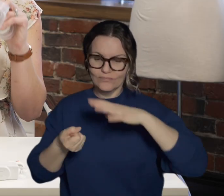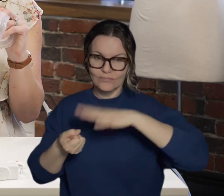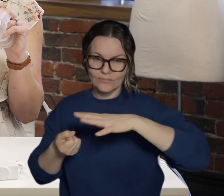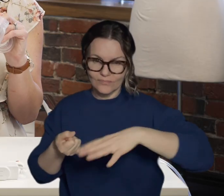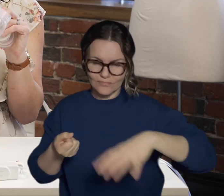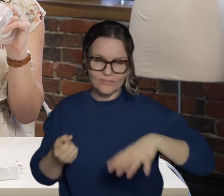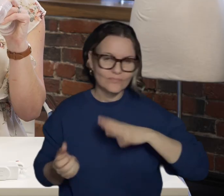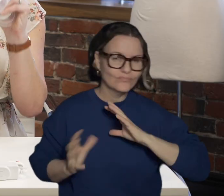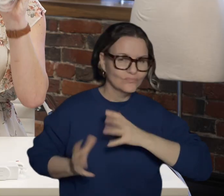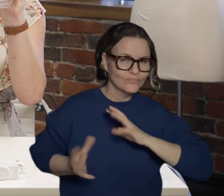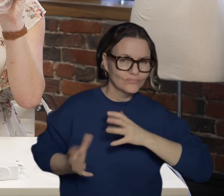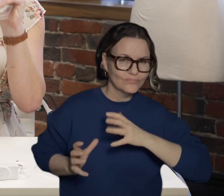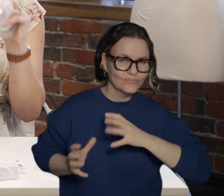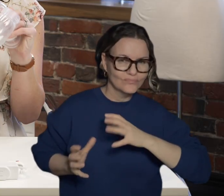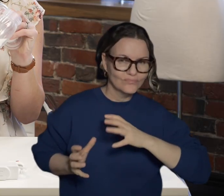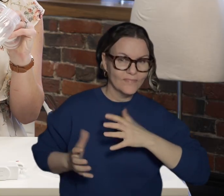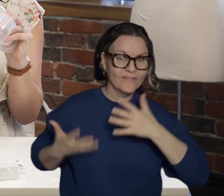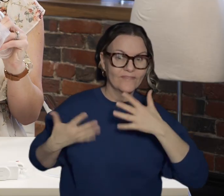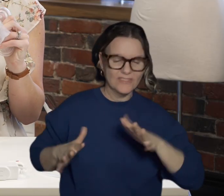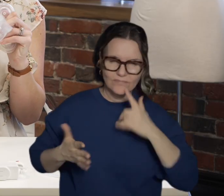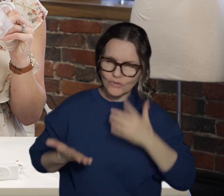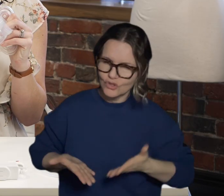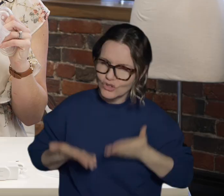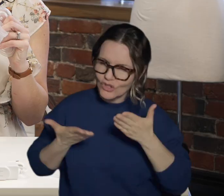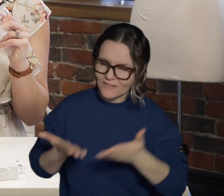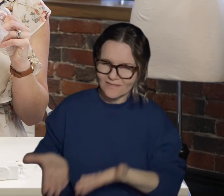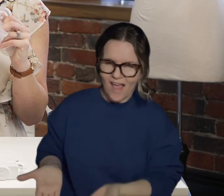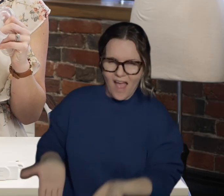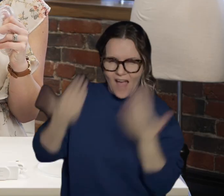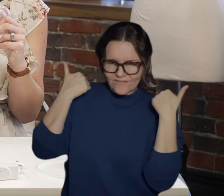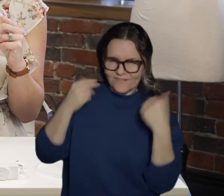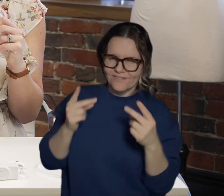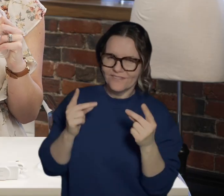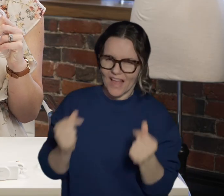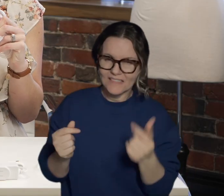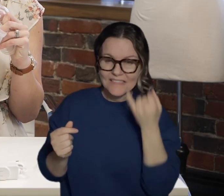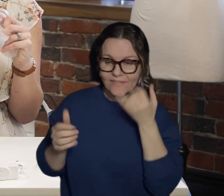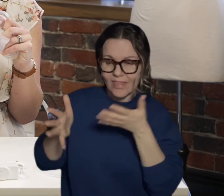they're going top rack only all of these parts and then once the dishwasher is done running you want